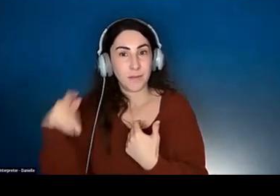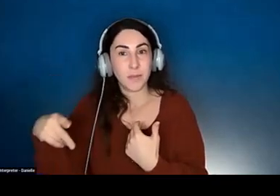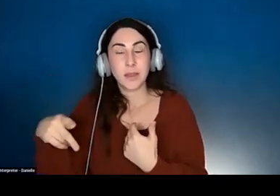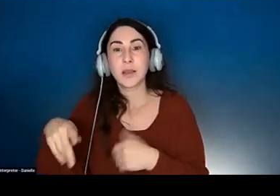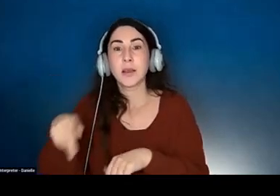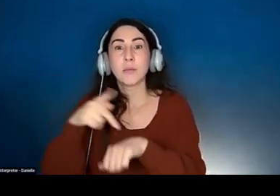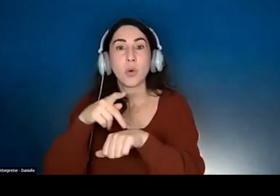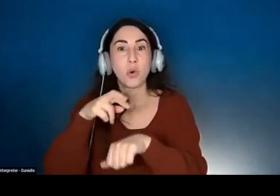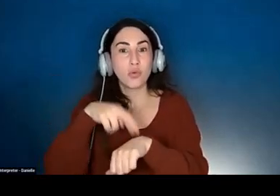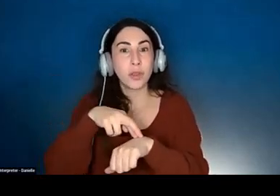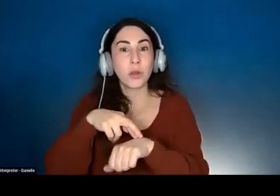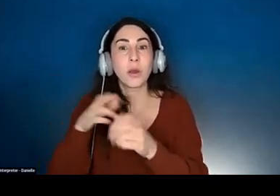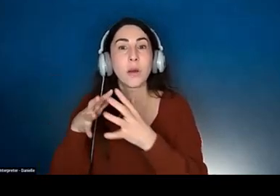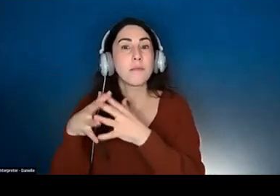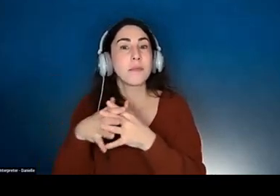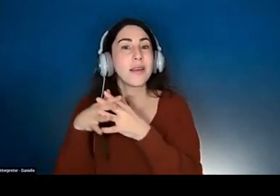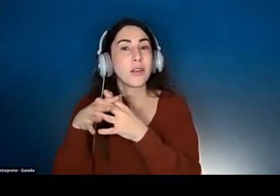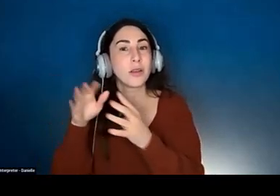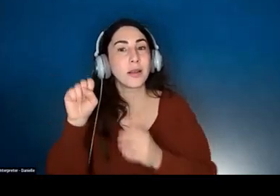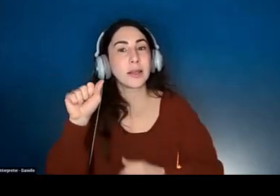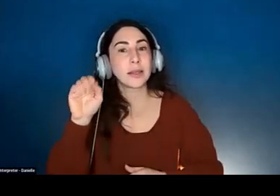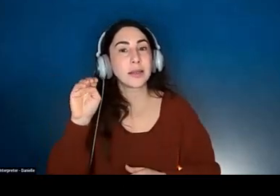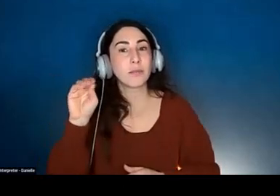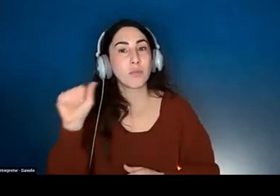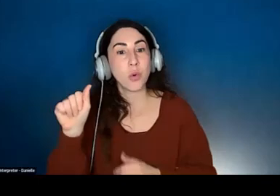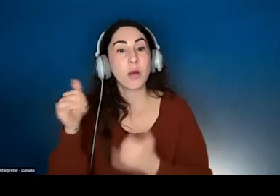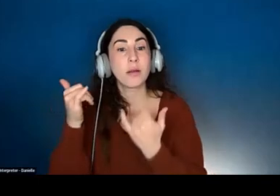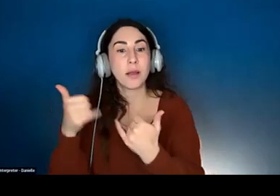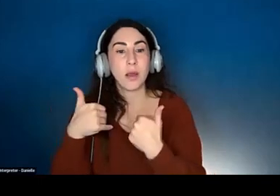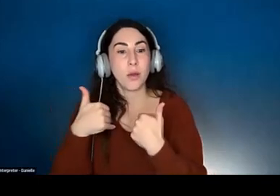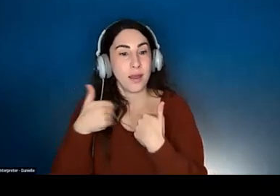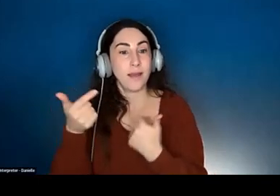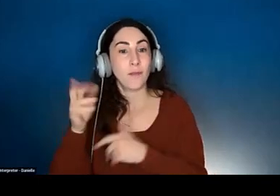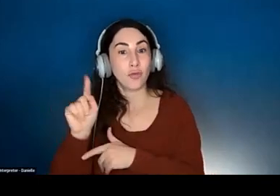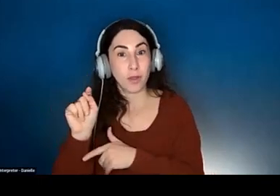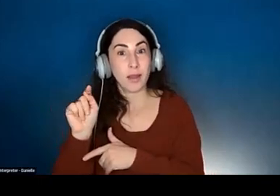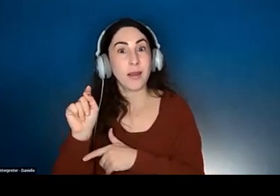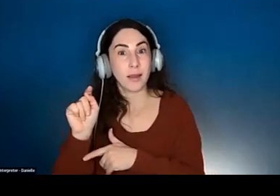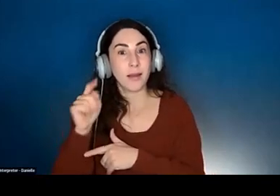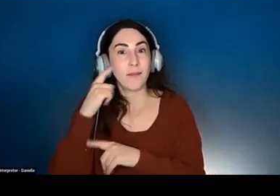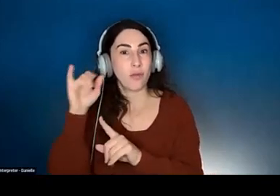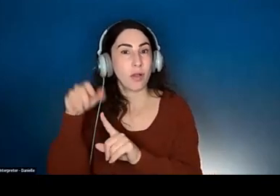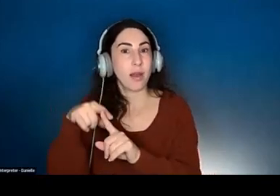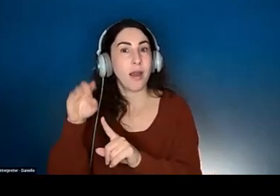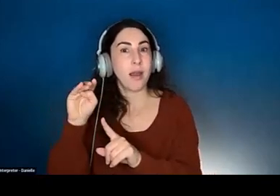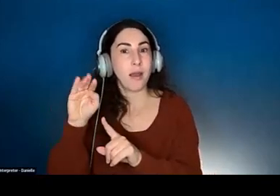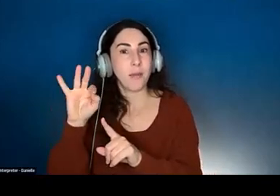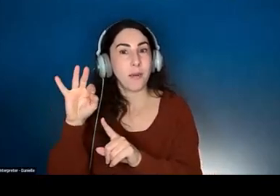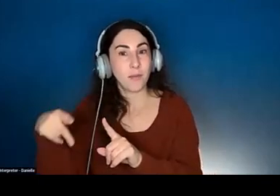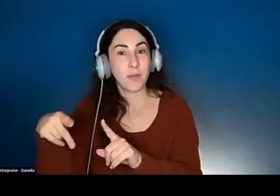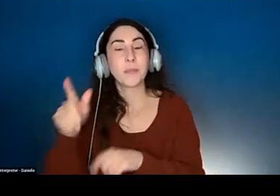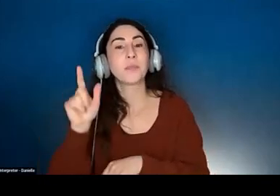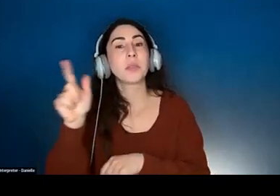now have planning grants for MFP. And you'll hear more later about the